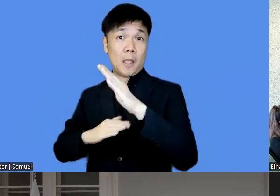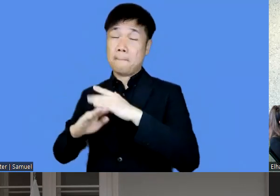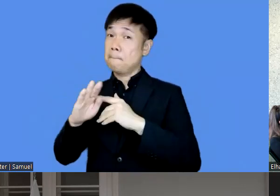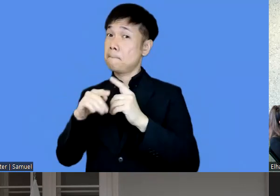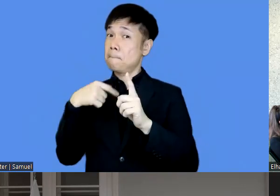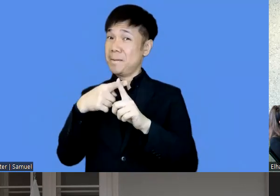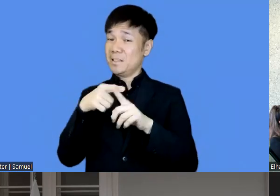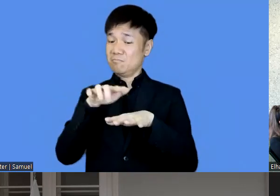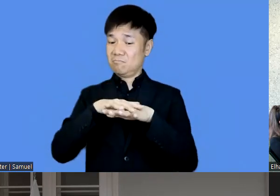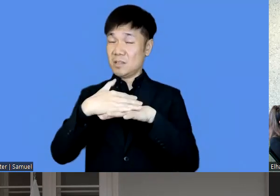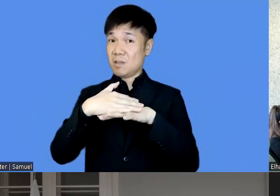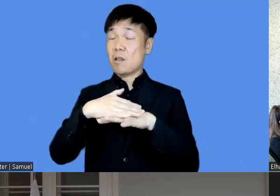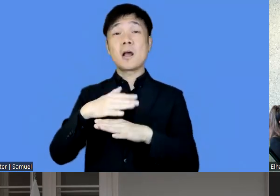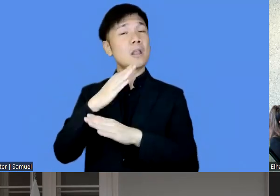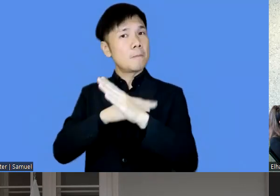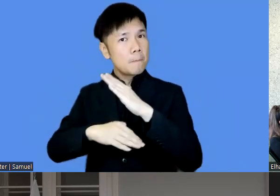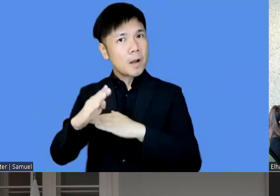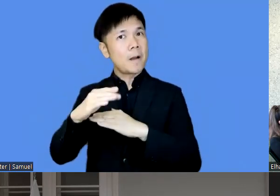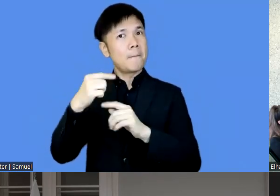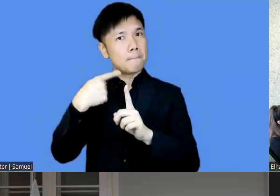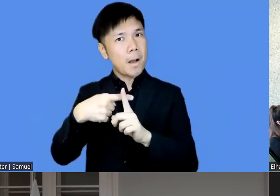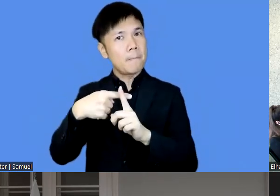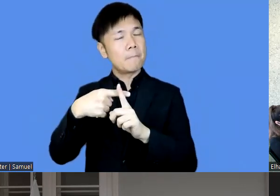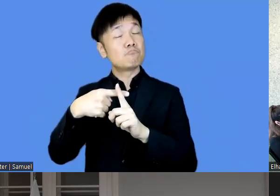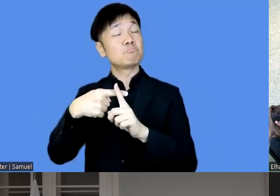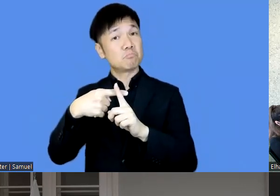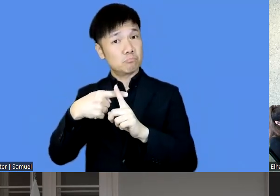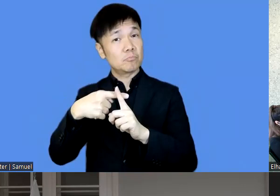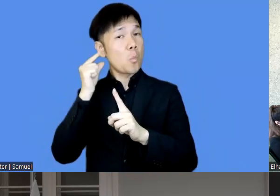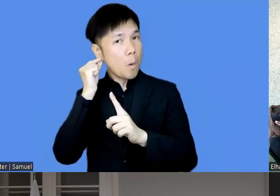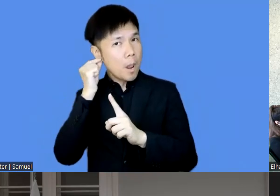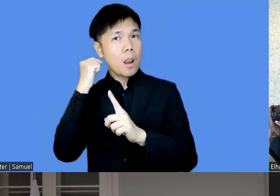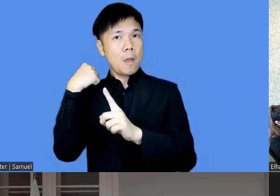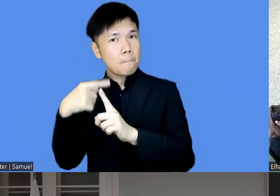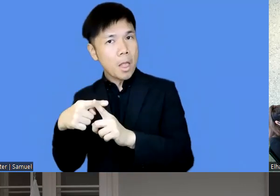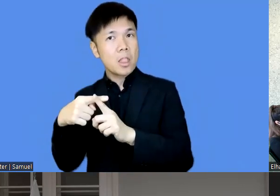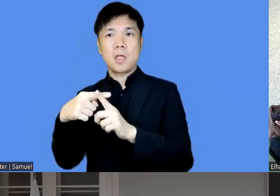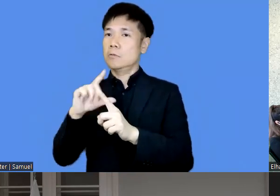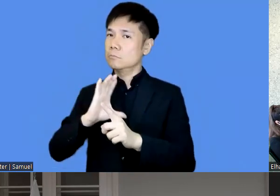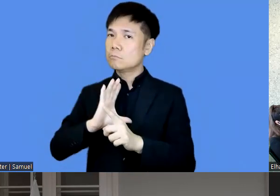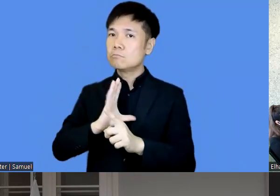of these other groups by civilians with disabilities in these manuals would ensure that this issue